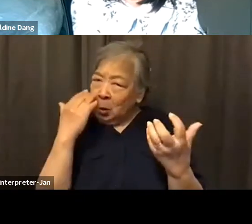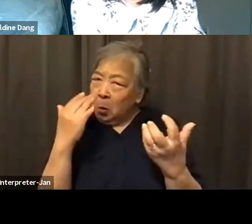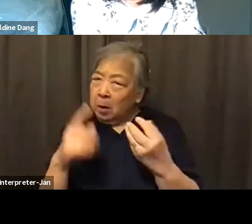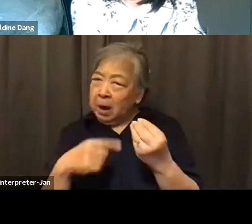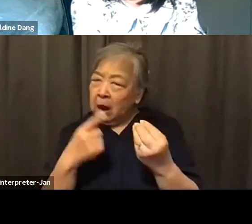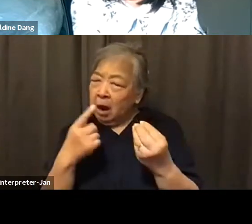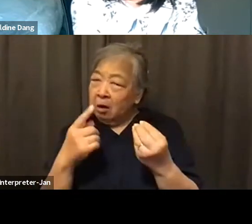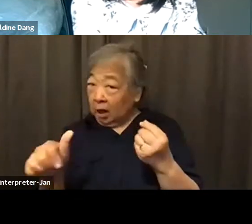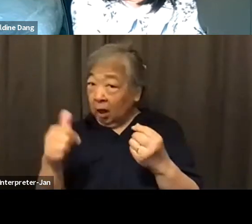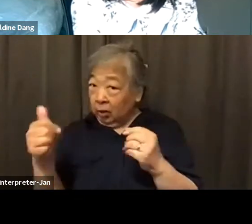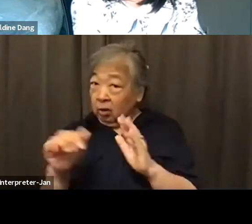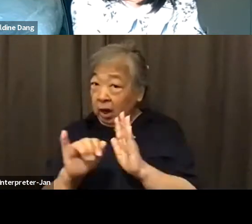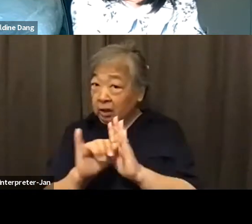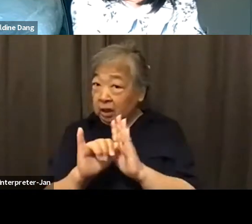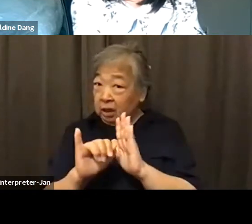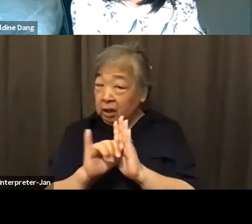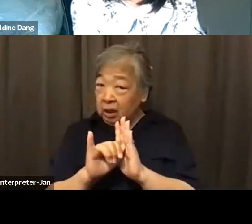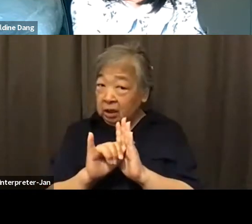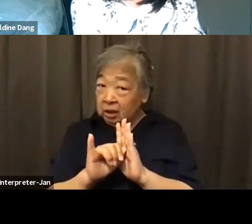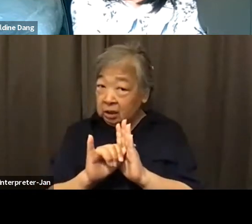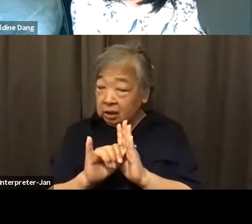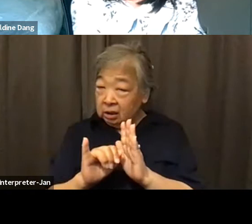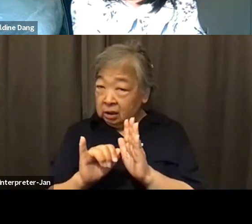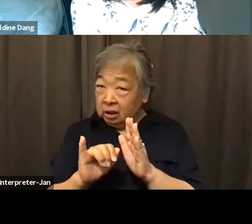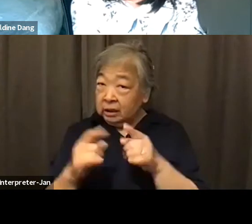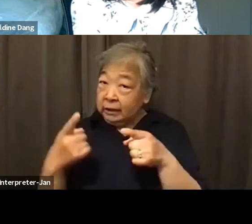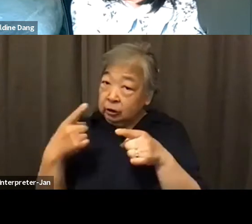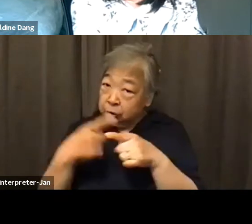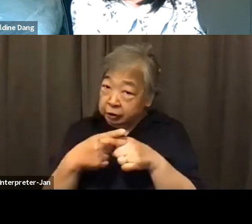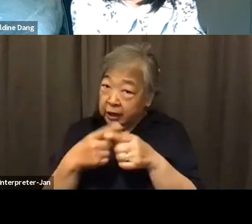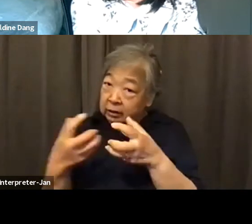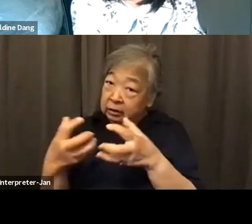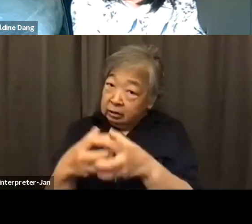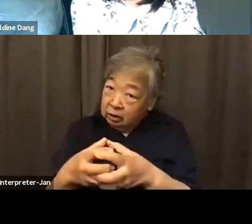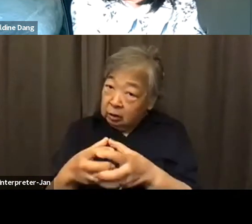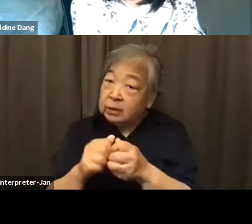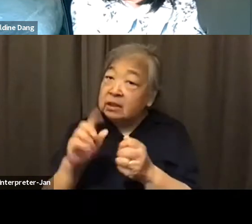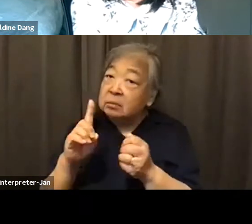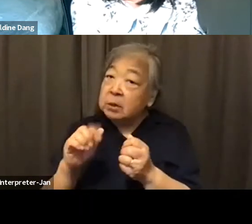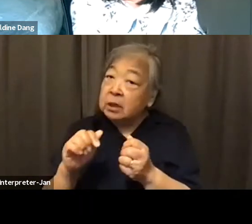other identities as they intersect with disability for you?